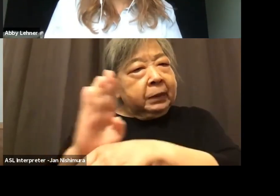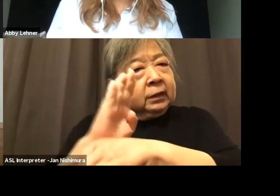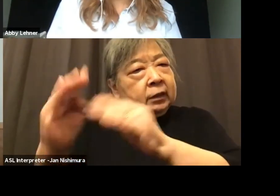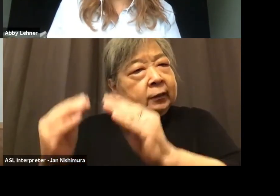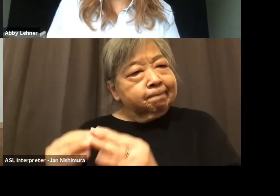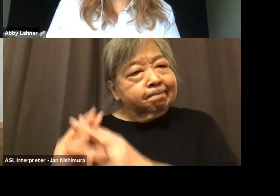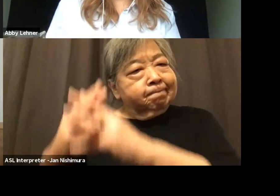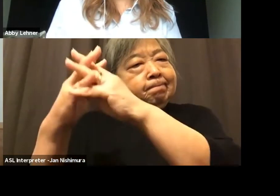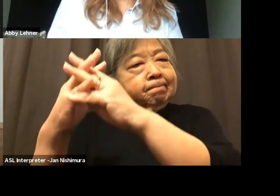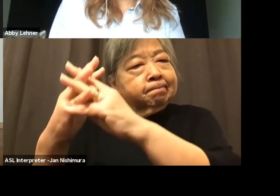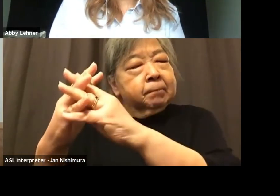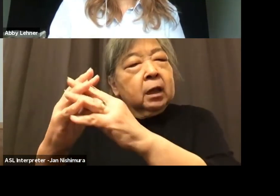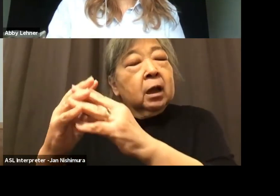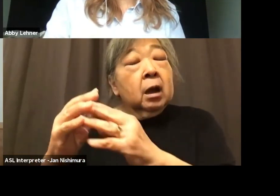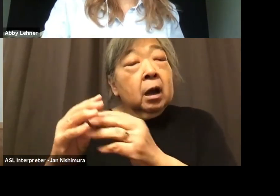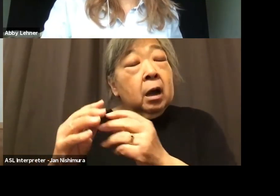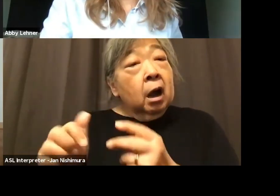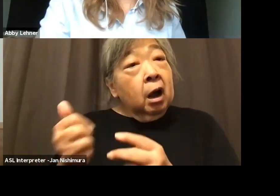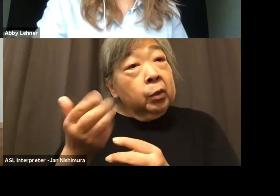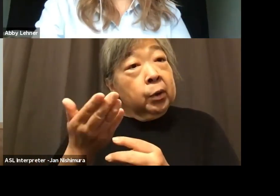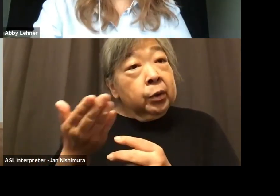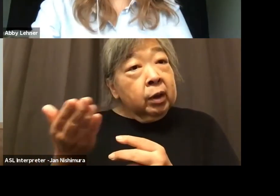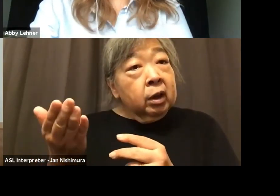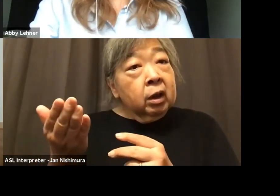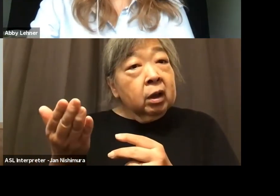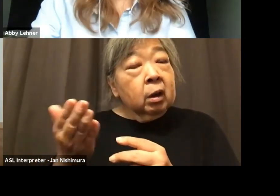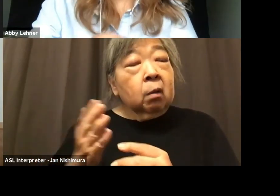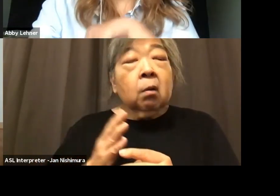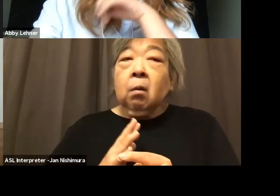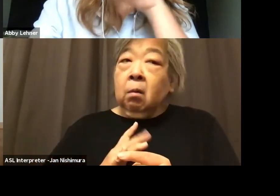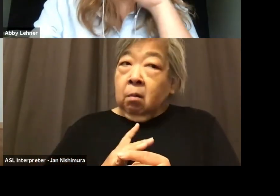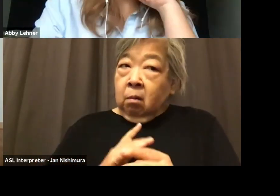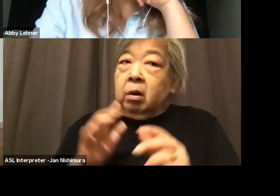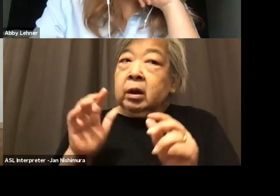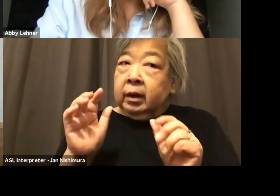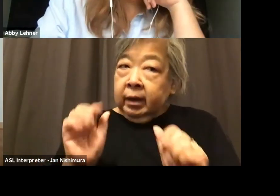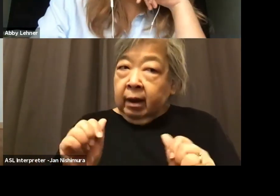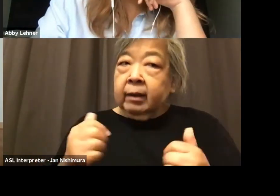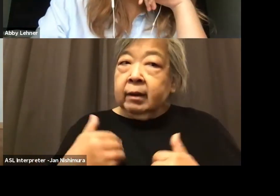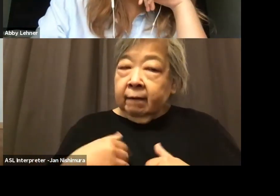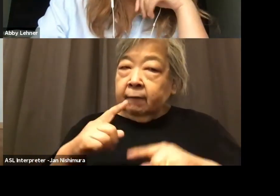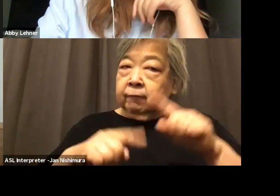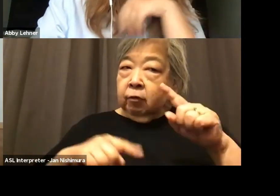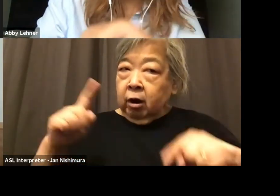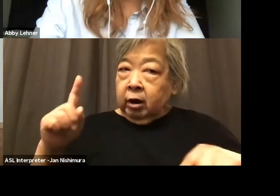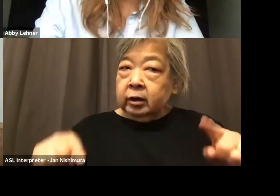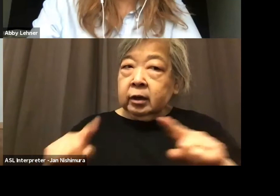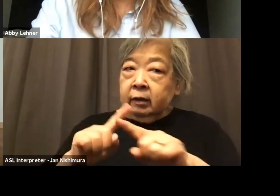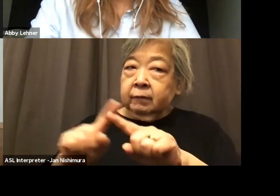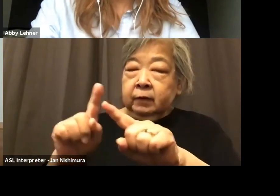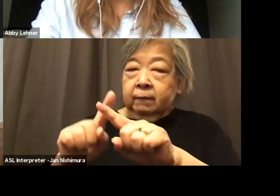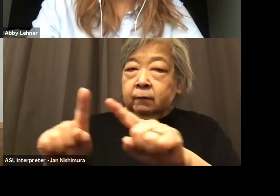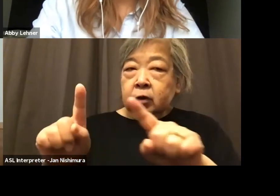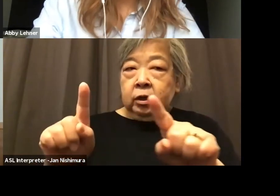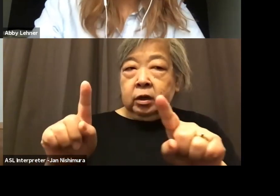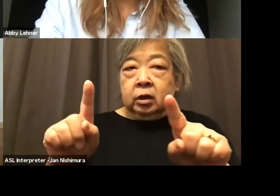Another thing that you can do is to have a variety of different subjects that you want